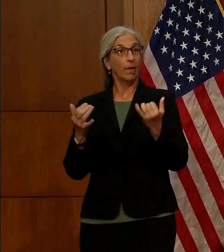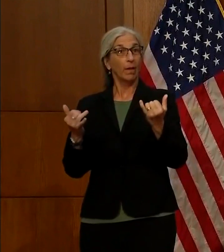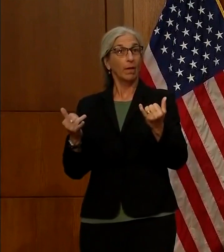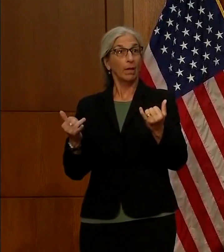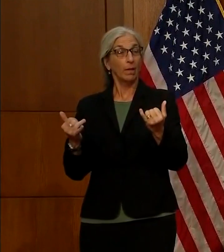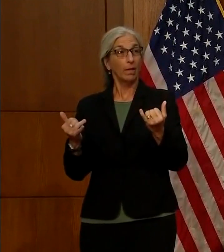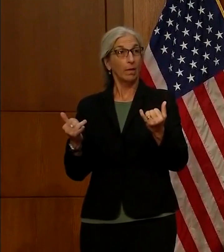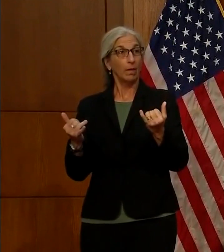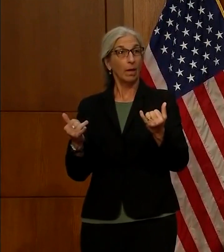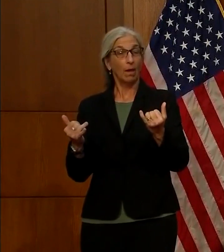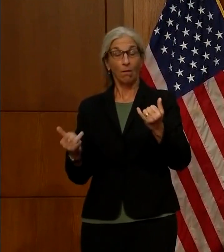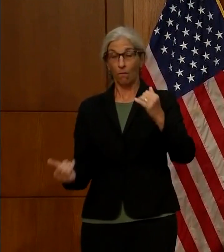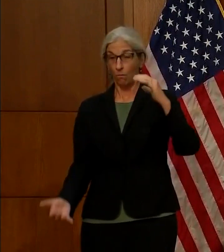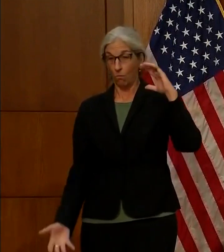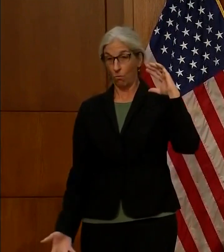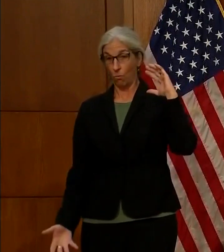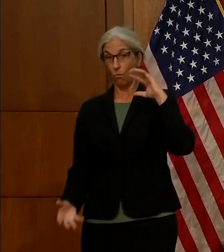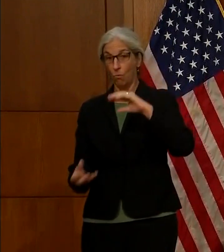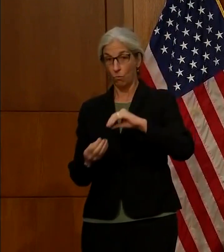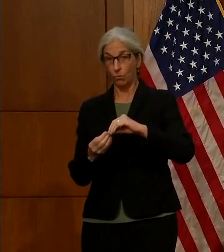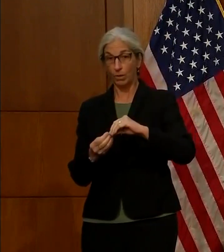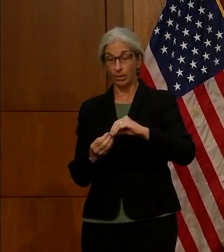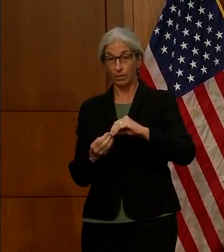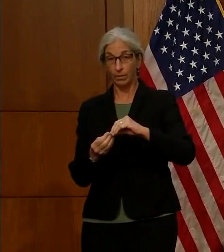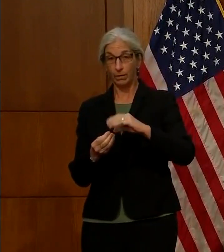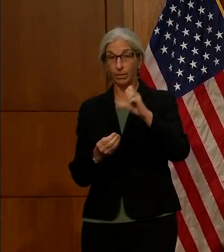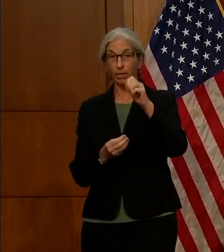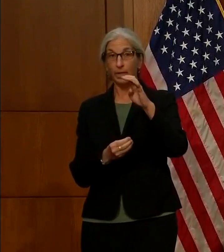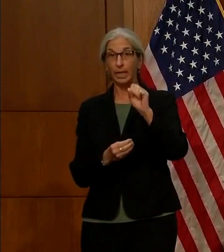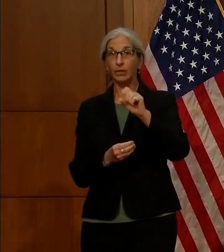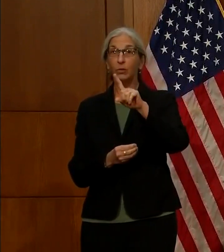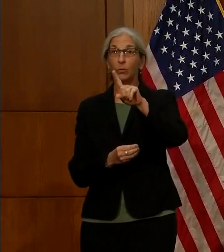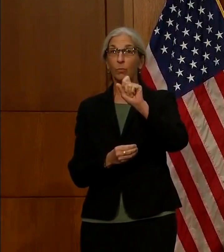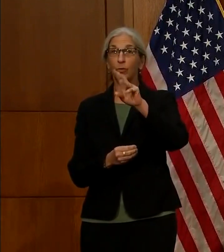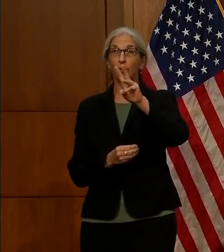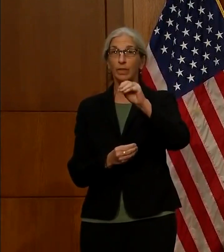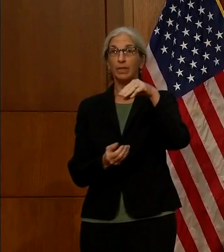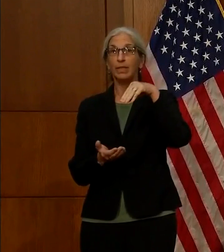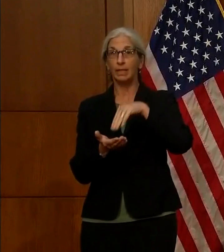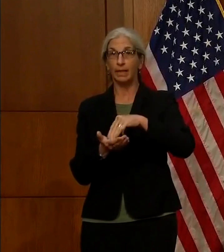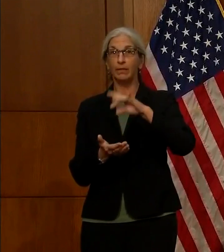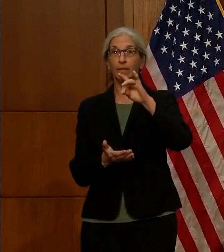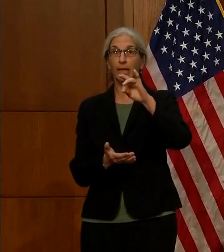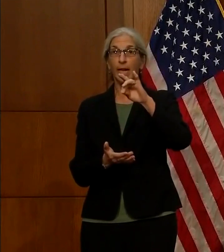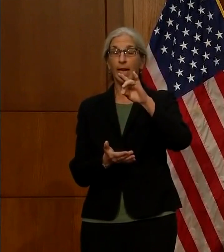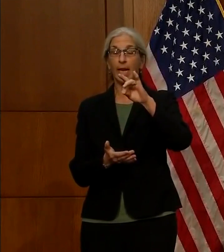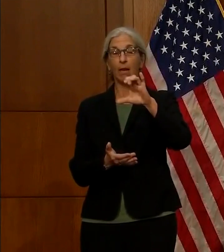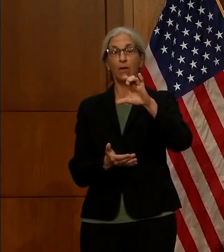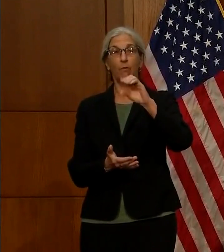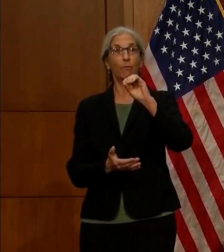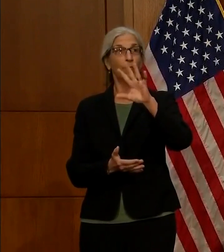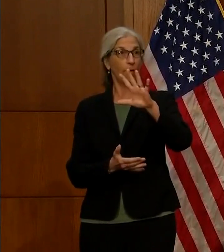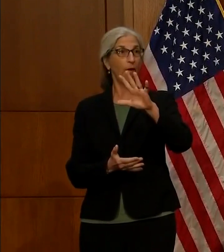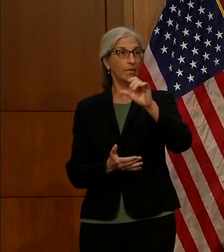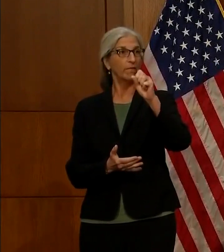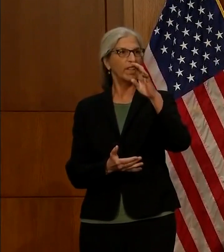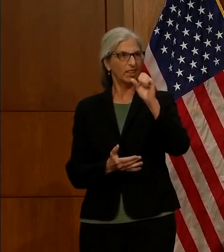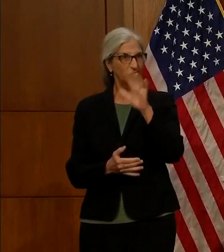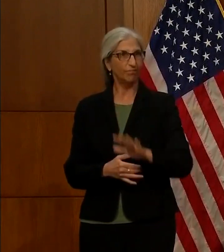NEW DEATHS REPORTED. WE NOW STAND AT A TOTAL NUMBER OF